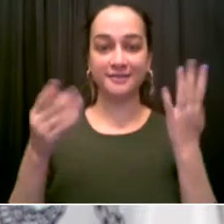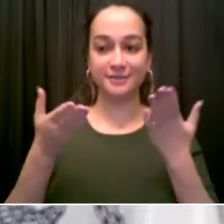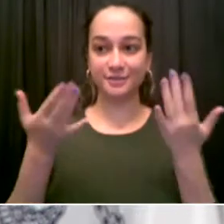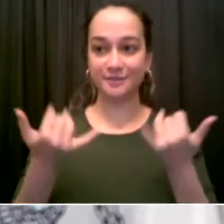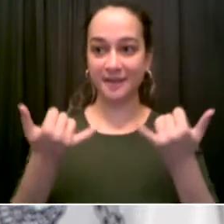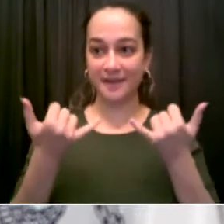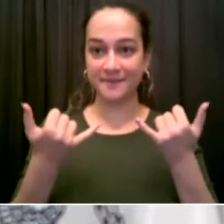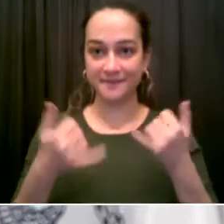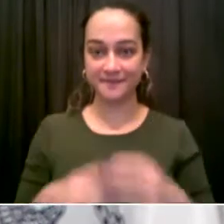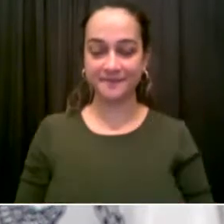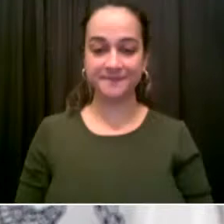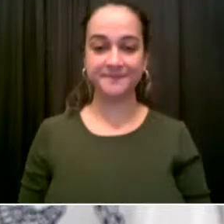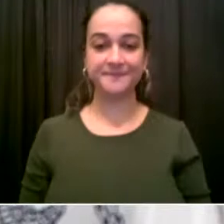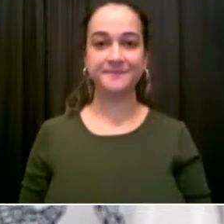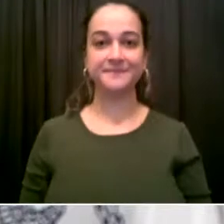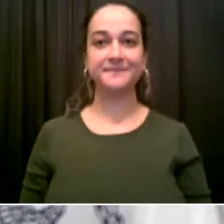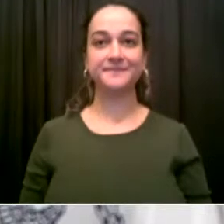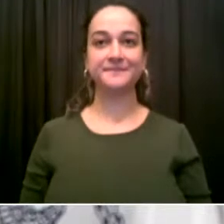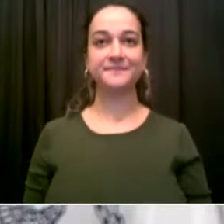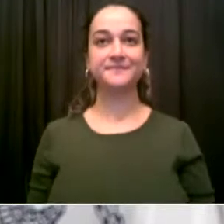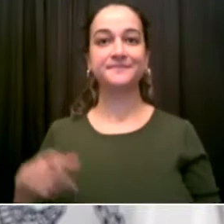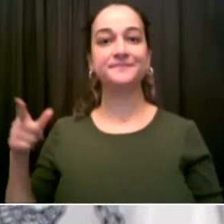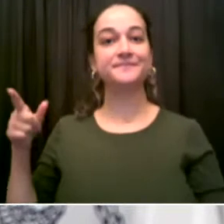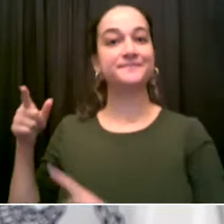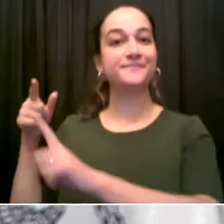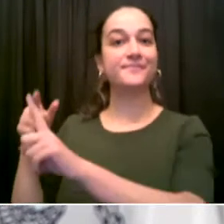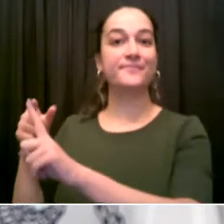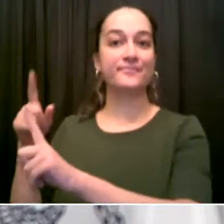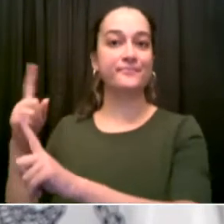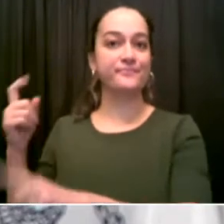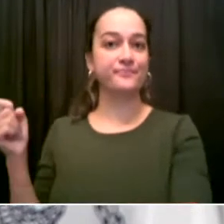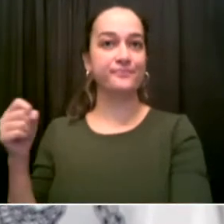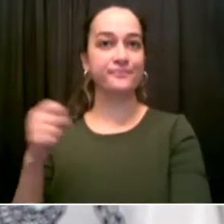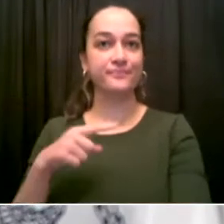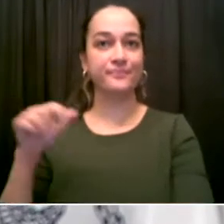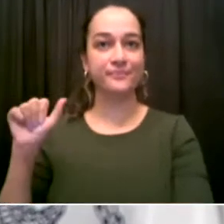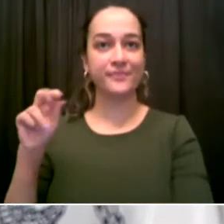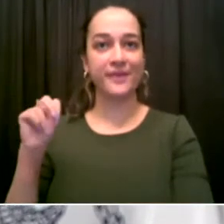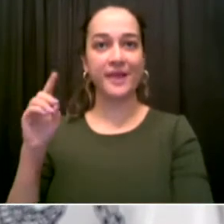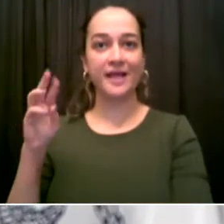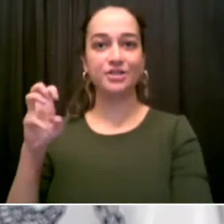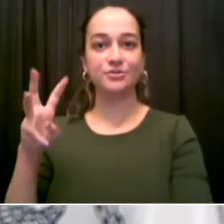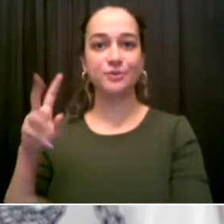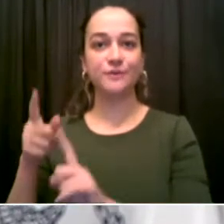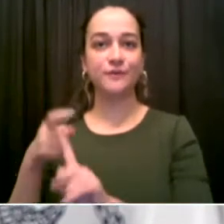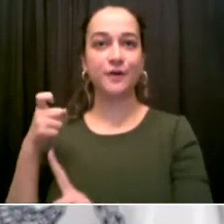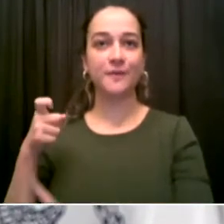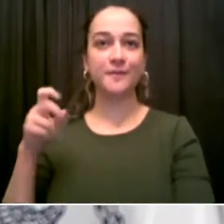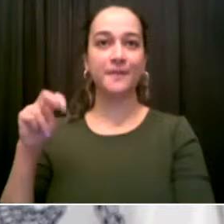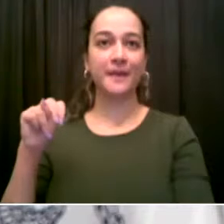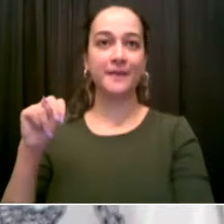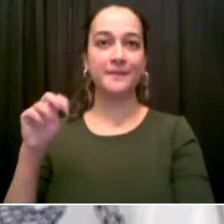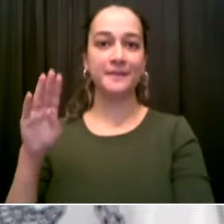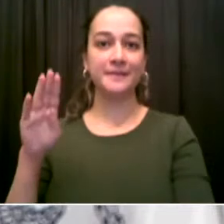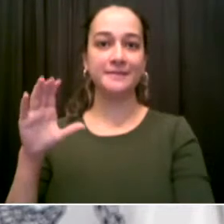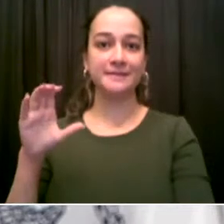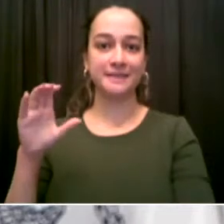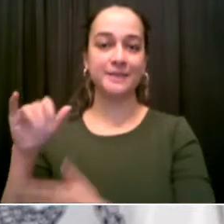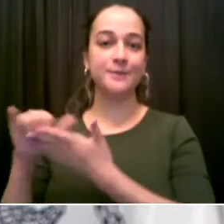AND AOLS DOCTOR MITCH KATZ, THE